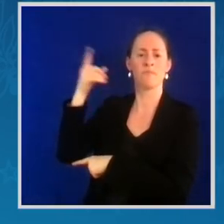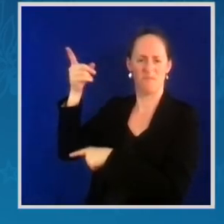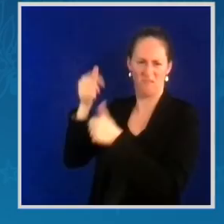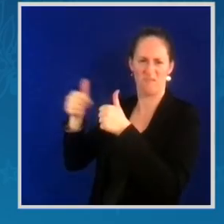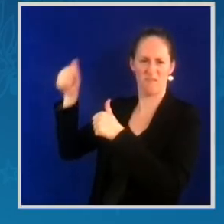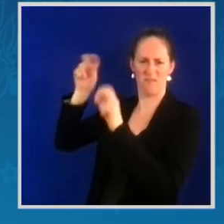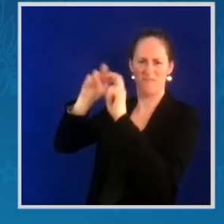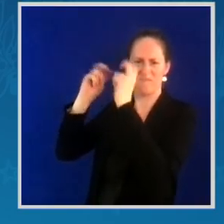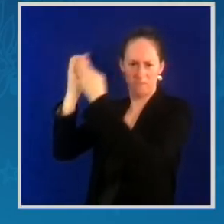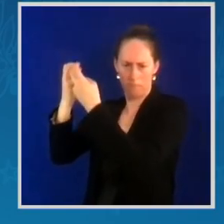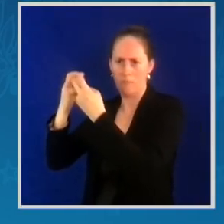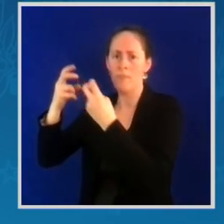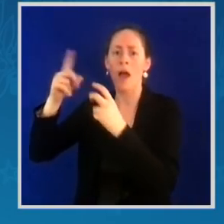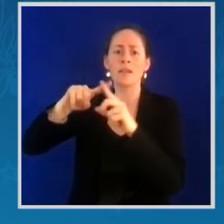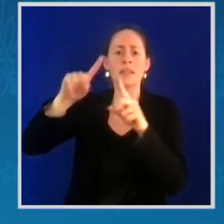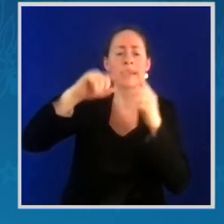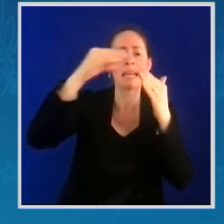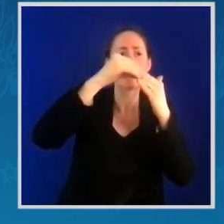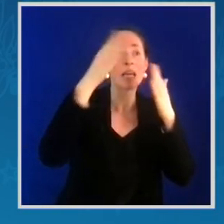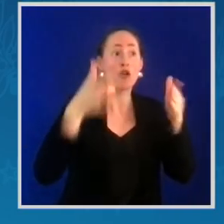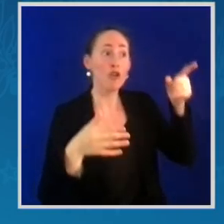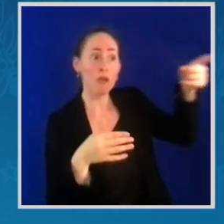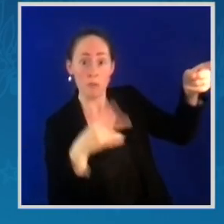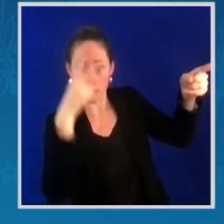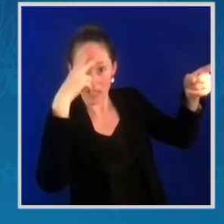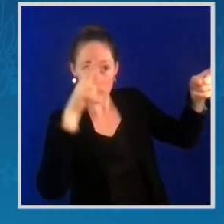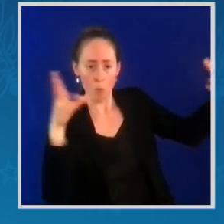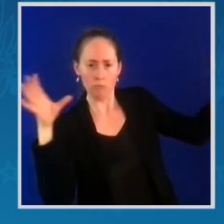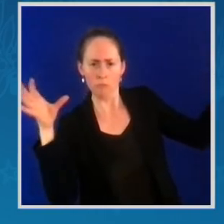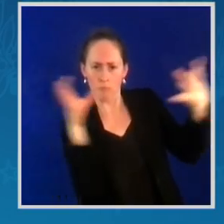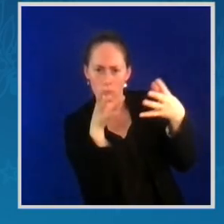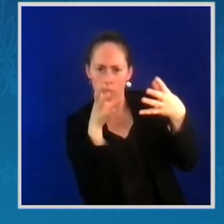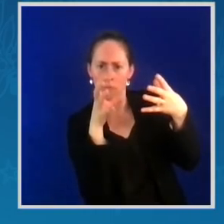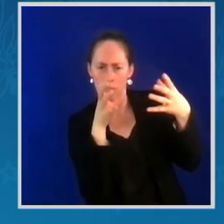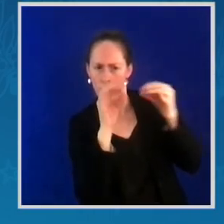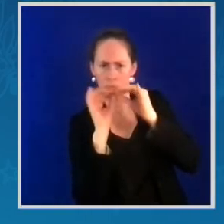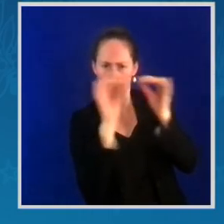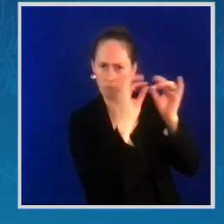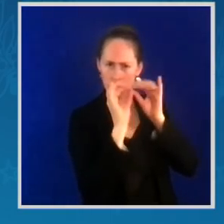to see how we can expand our economic relationship, understanding again the interdependence